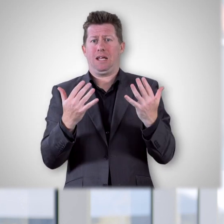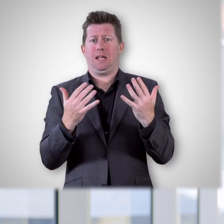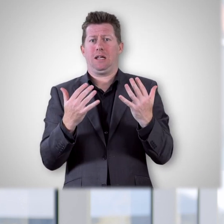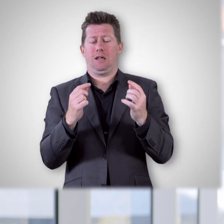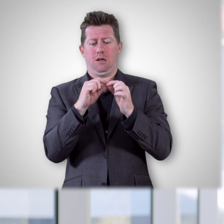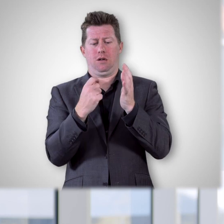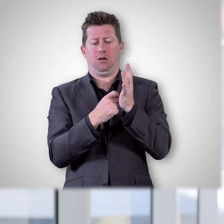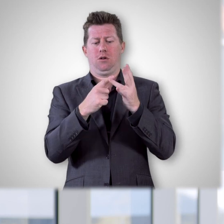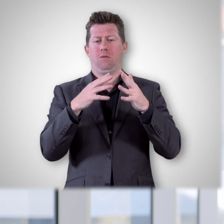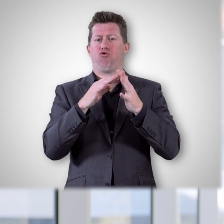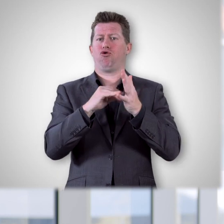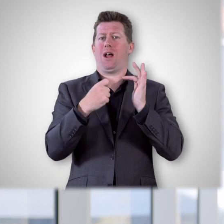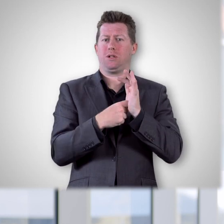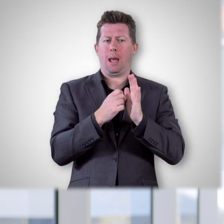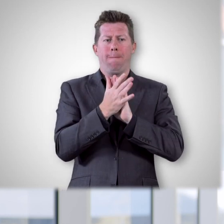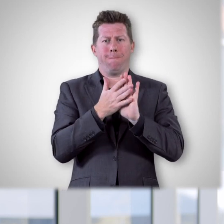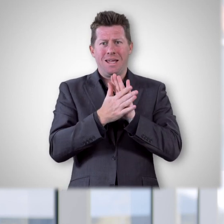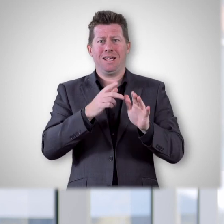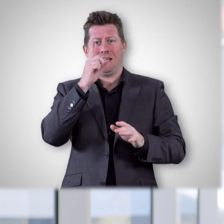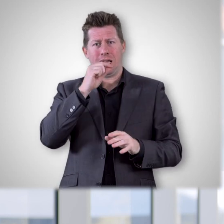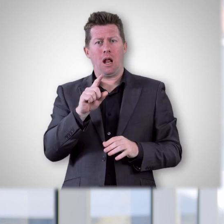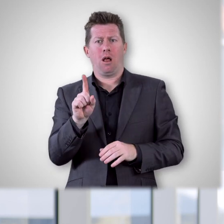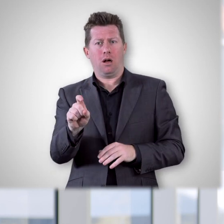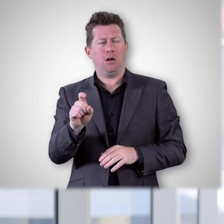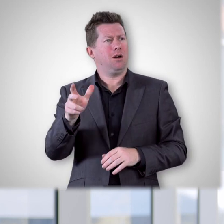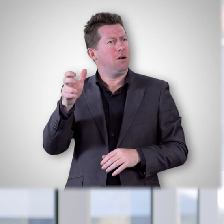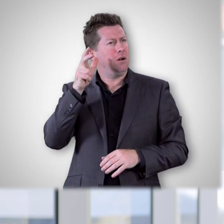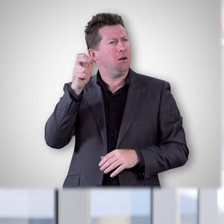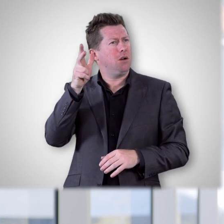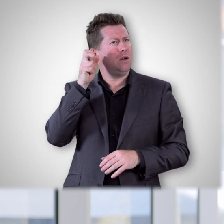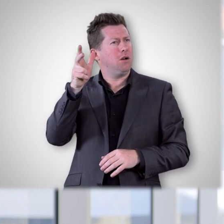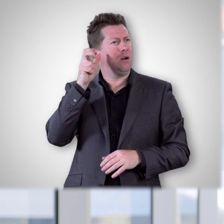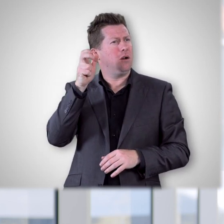a lot of browsers and you can just use that to listen to your content and see how it reads and